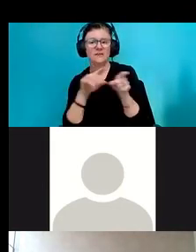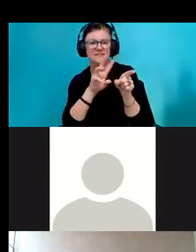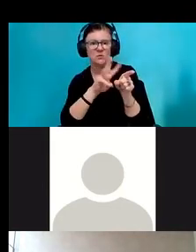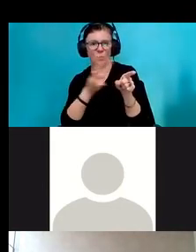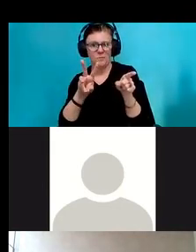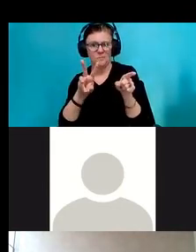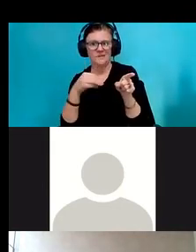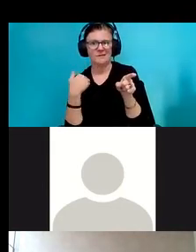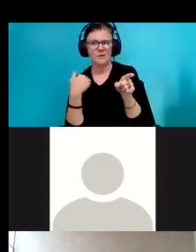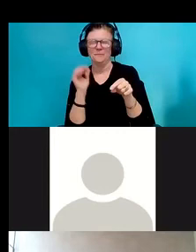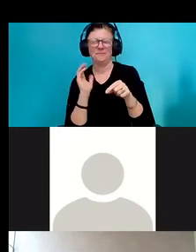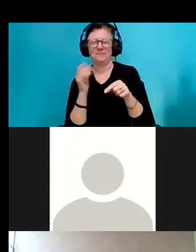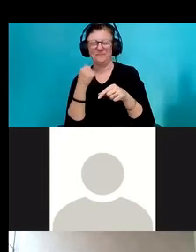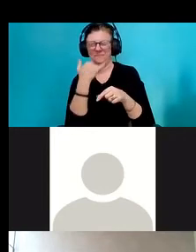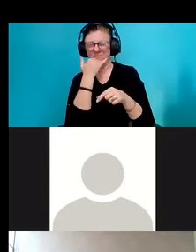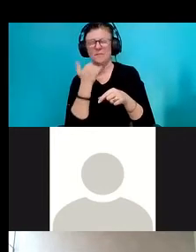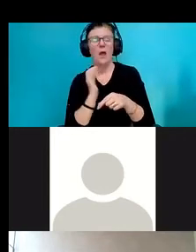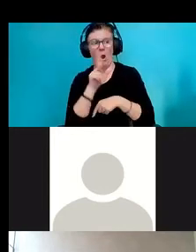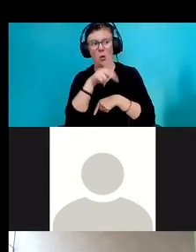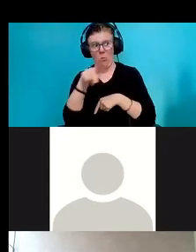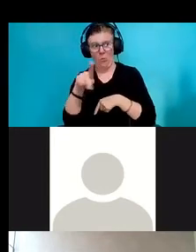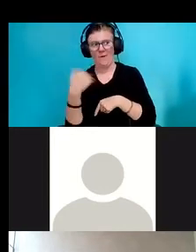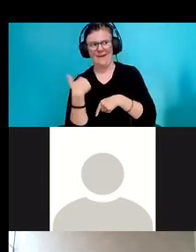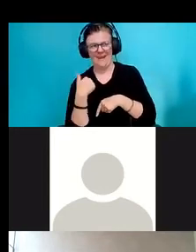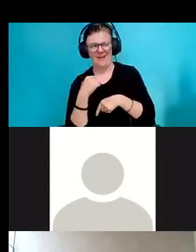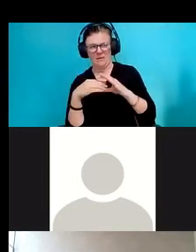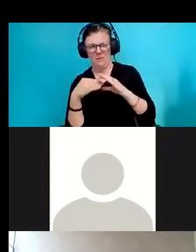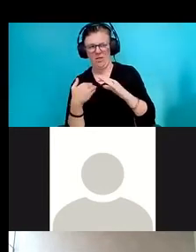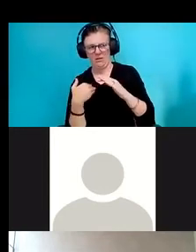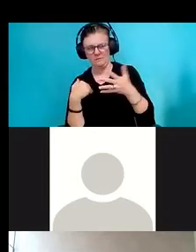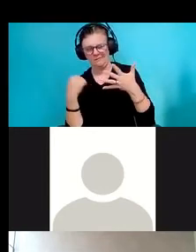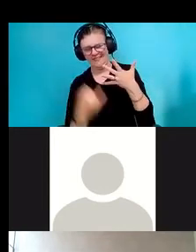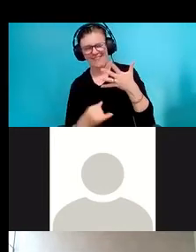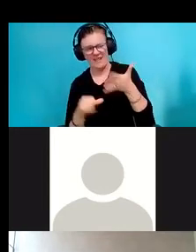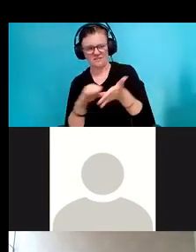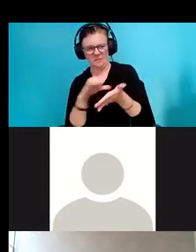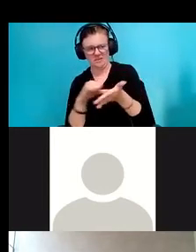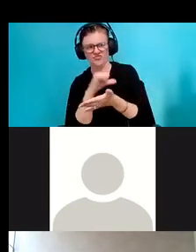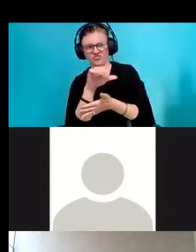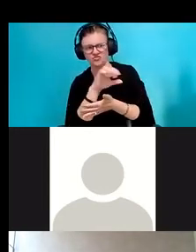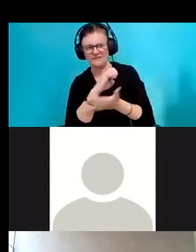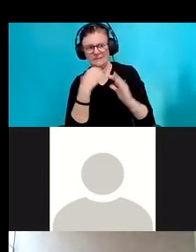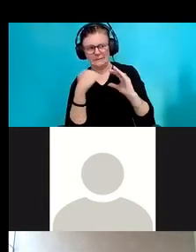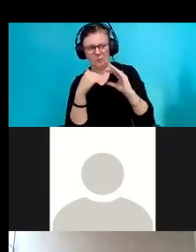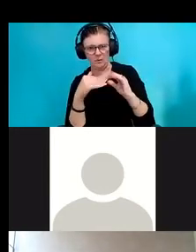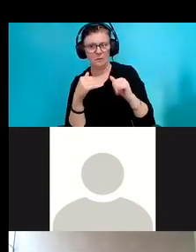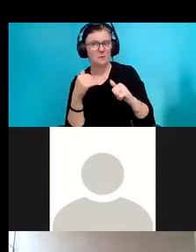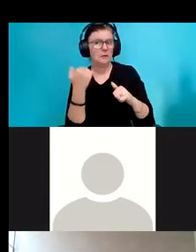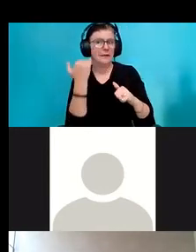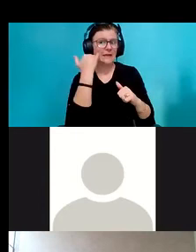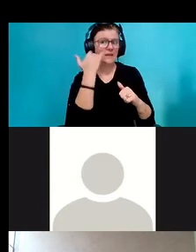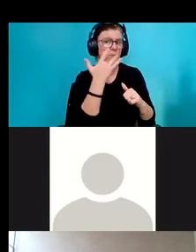We're always happy to talk to grantees on the phone. It helps break up our day.